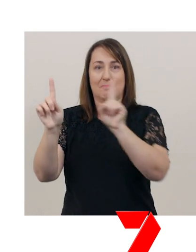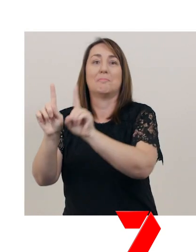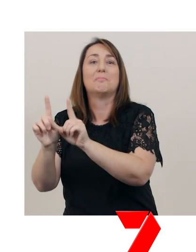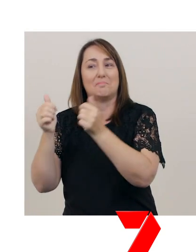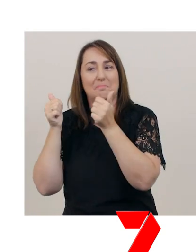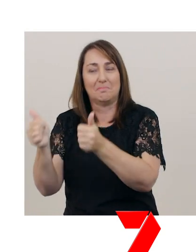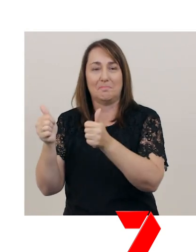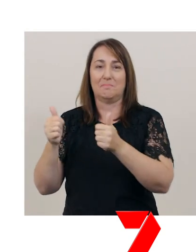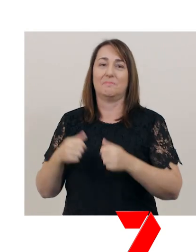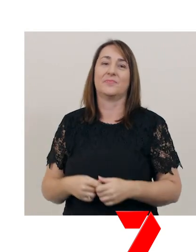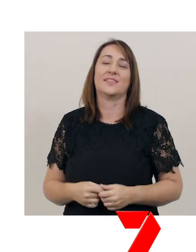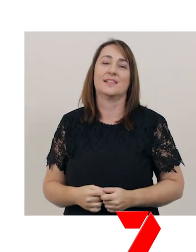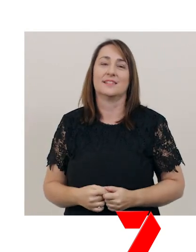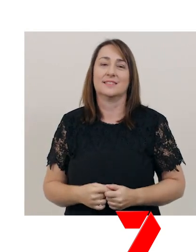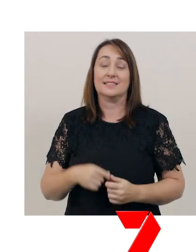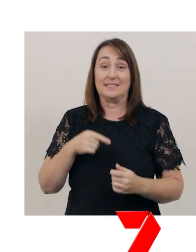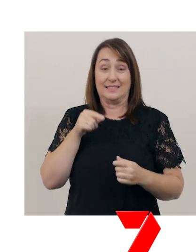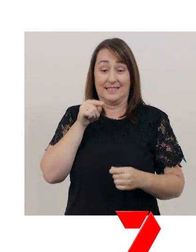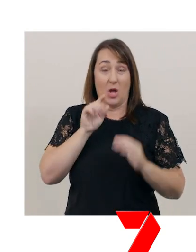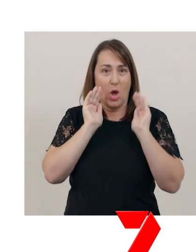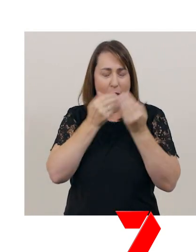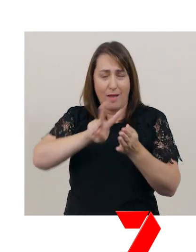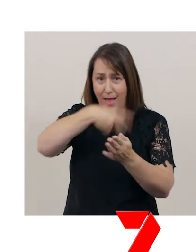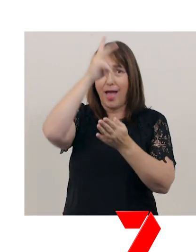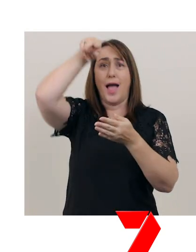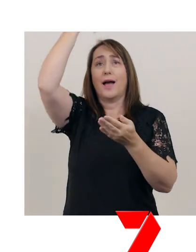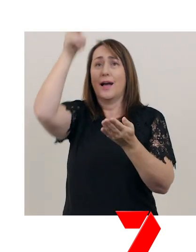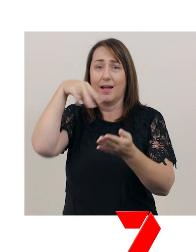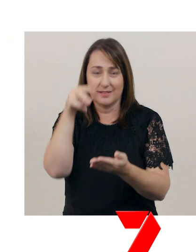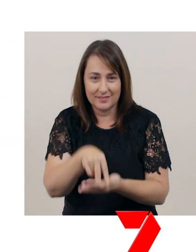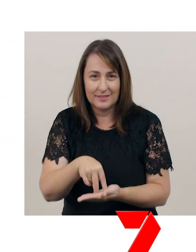Herb somersaulted in the air. He loved the jungle band.